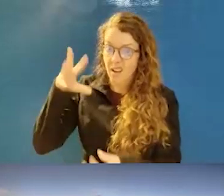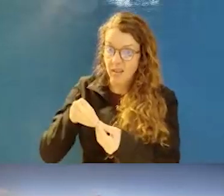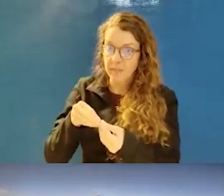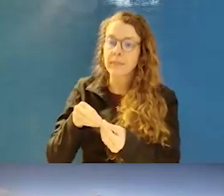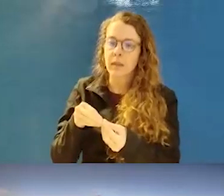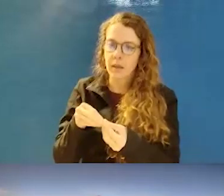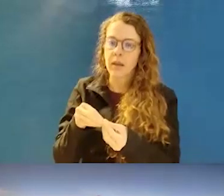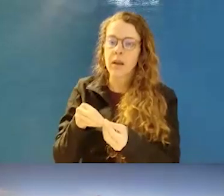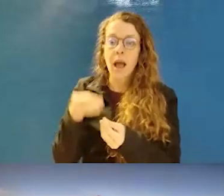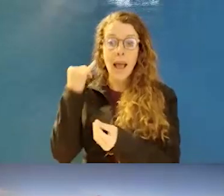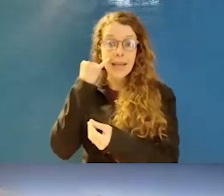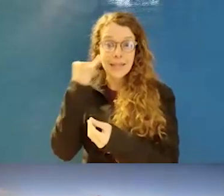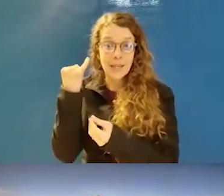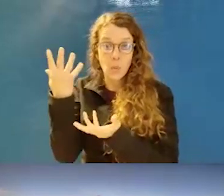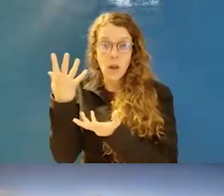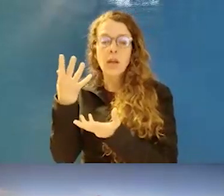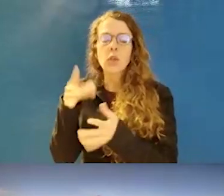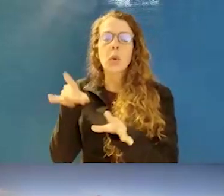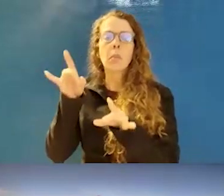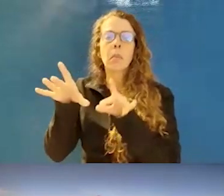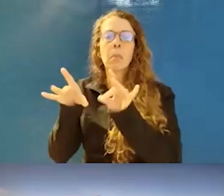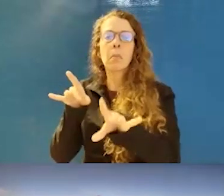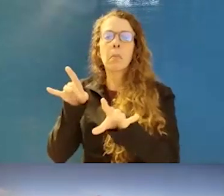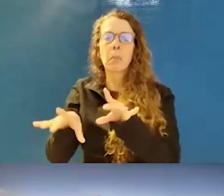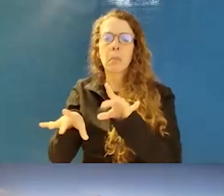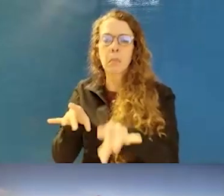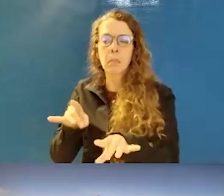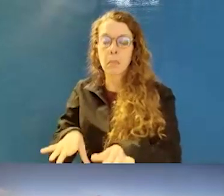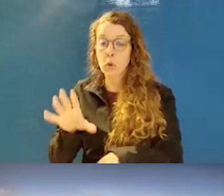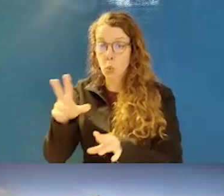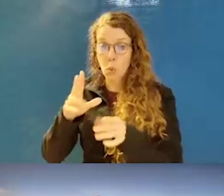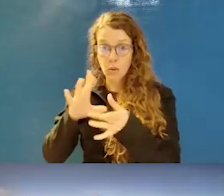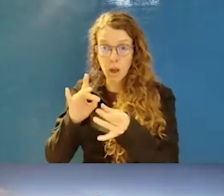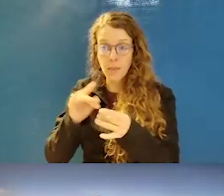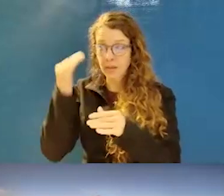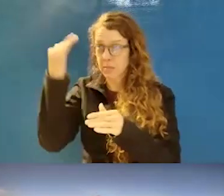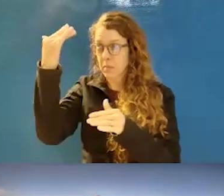The idea is that you're peppering your comments, throughout the discussion,